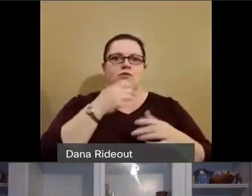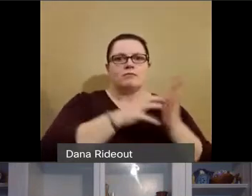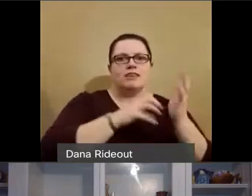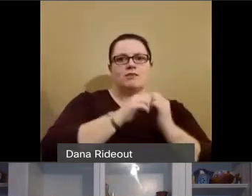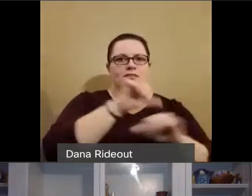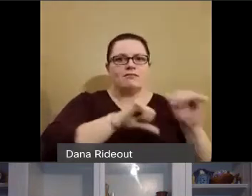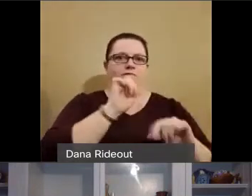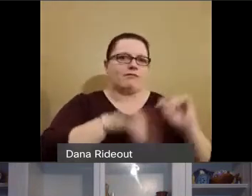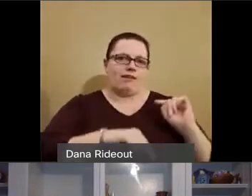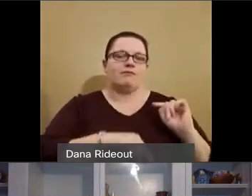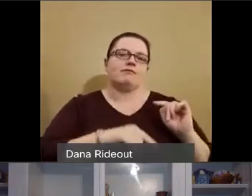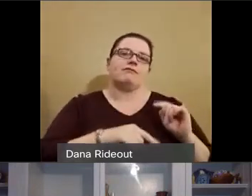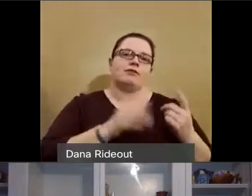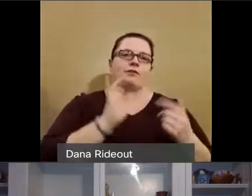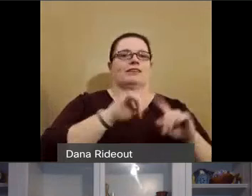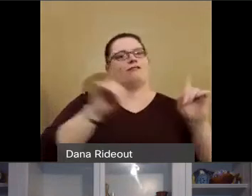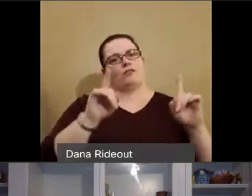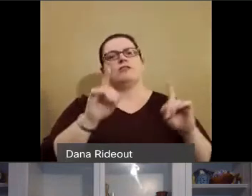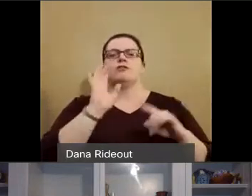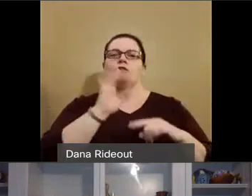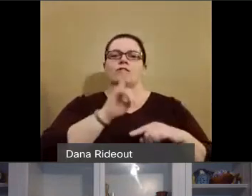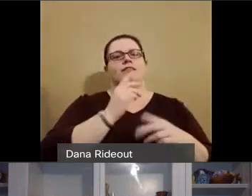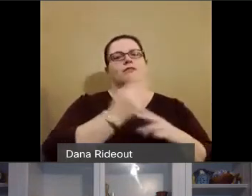And so, I think appealing to some of that was helpful.